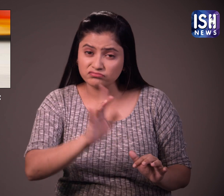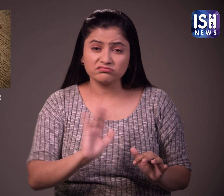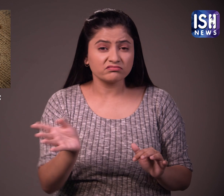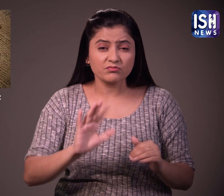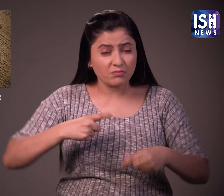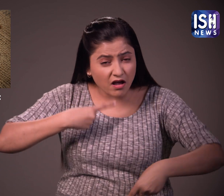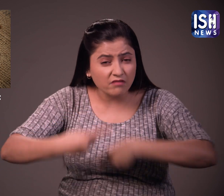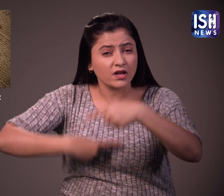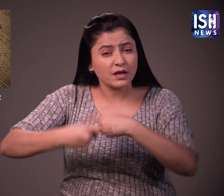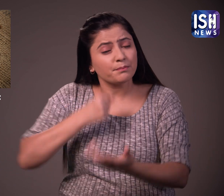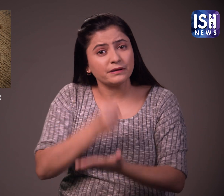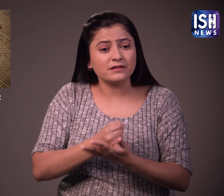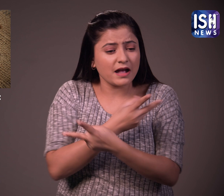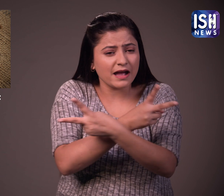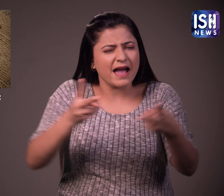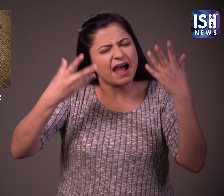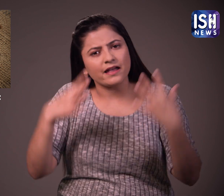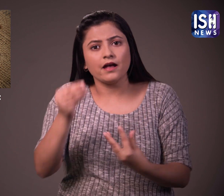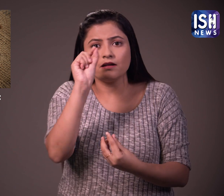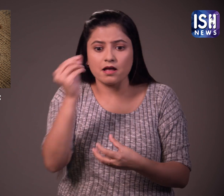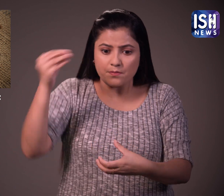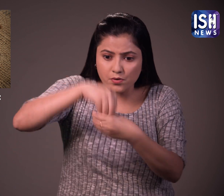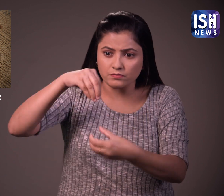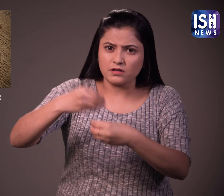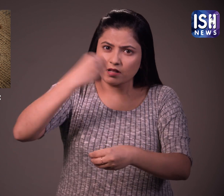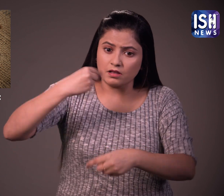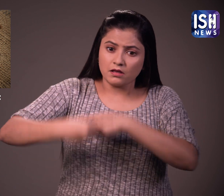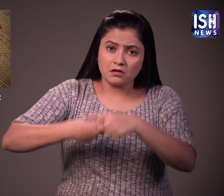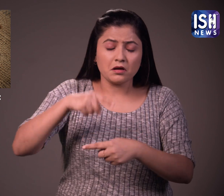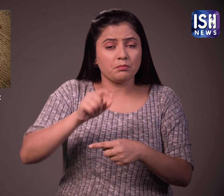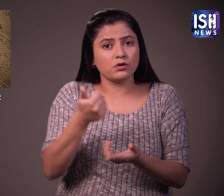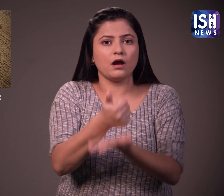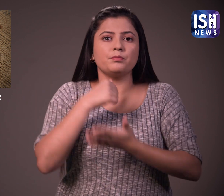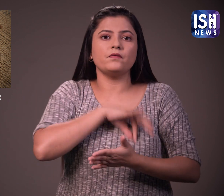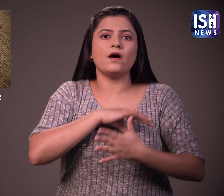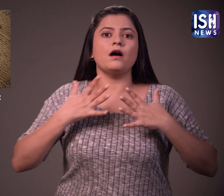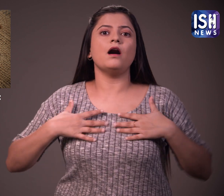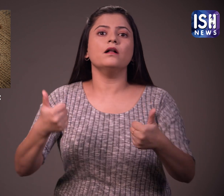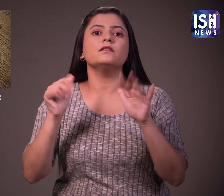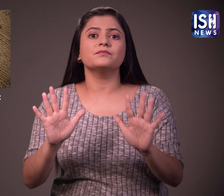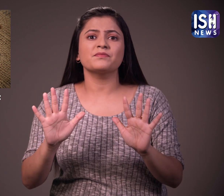No, eating substantial portions of sesame seeds regularly is benefical.